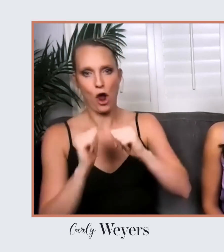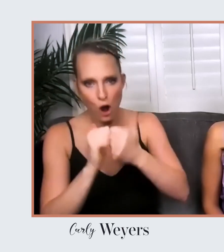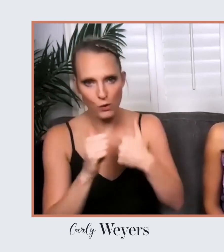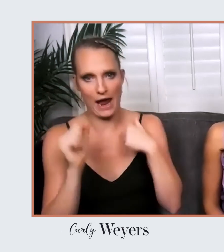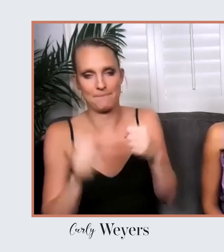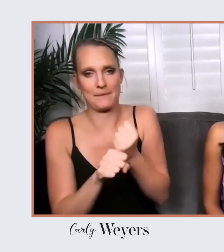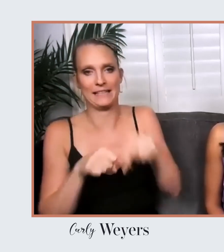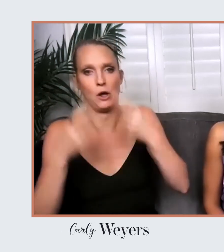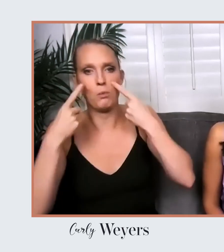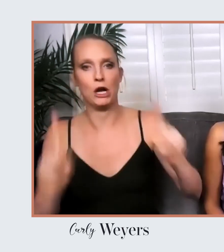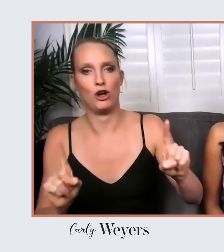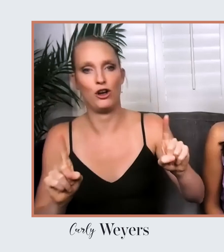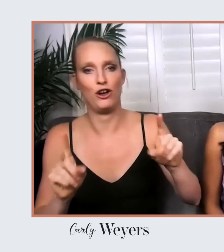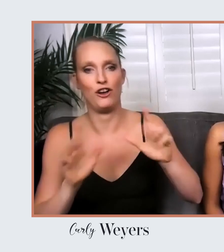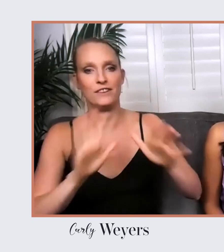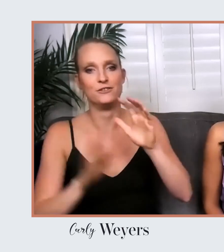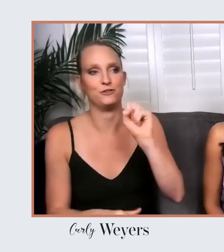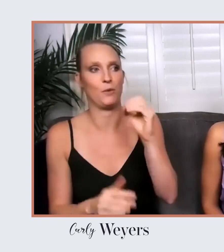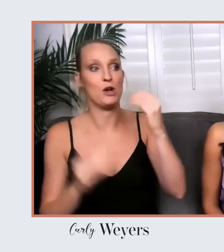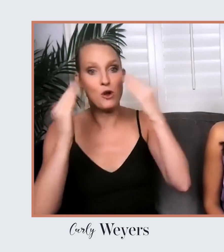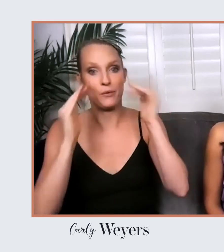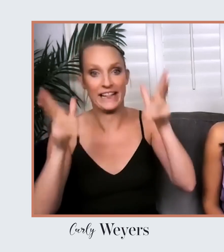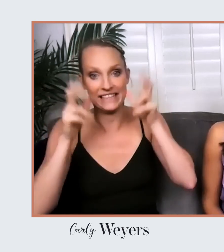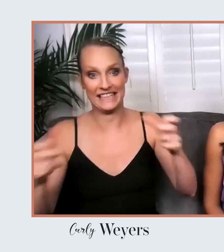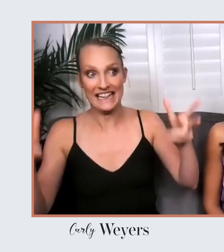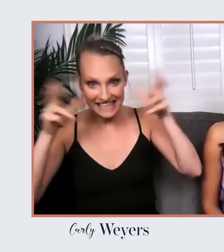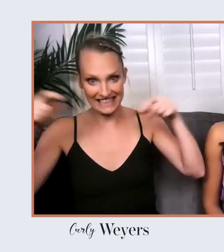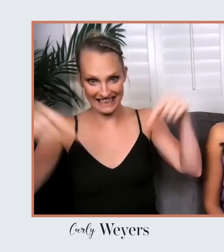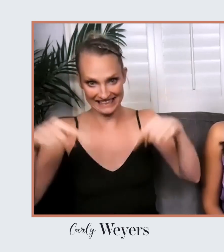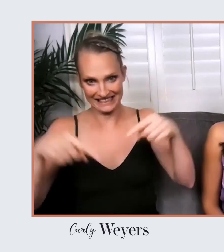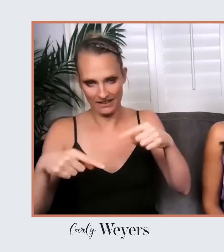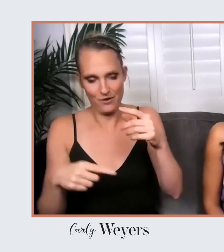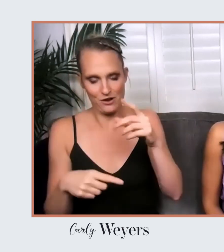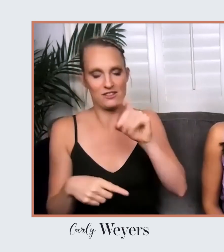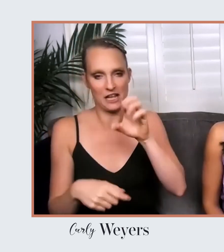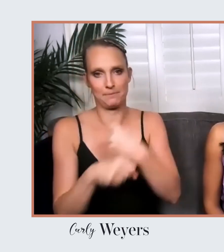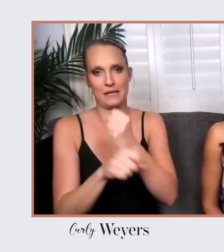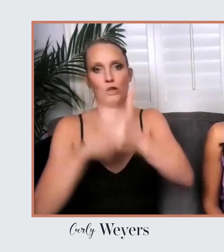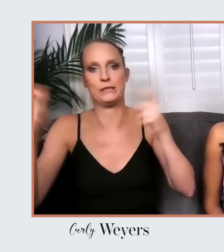the more willing I am, willing to put forth effort to make this work. So the listeners that are listening and hearing these things,